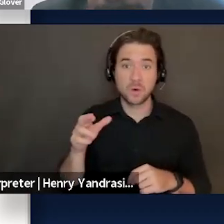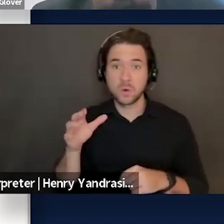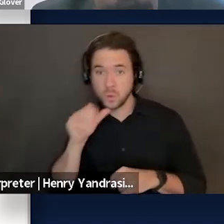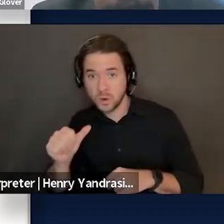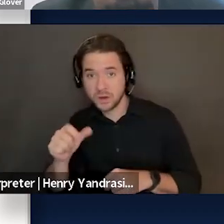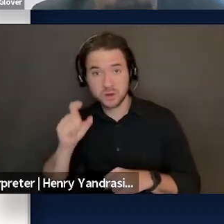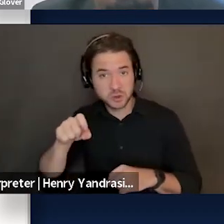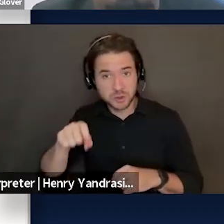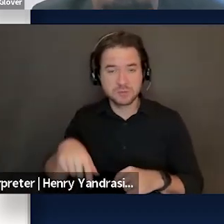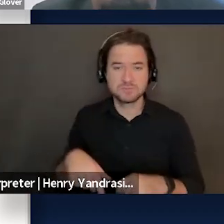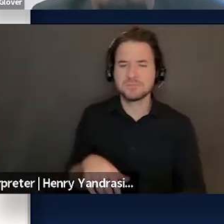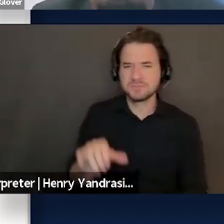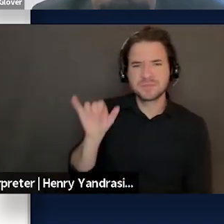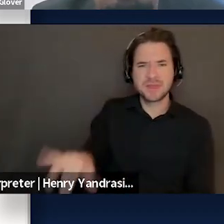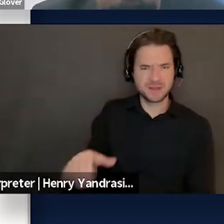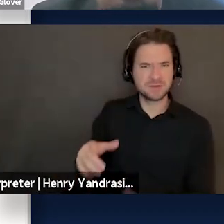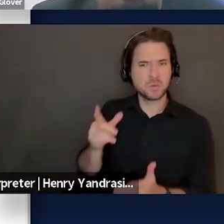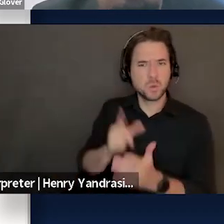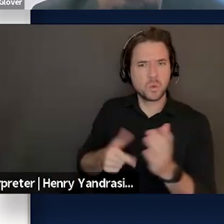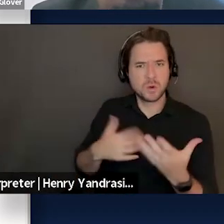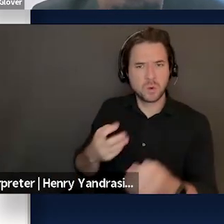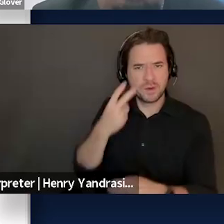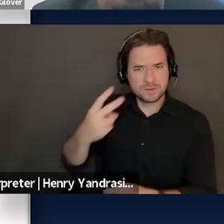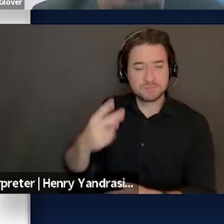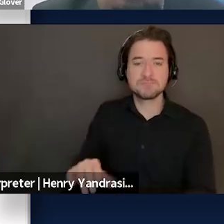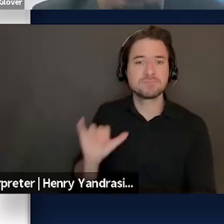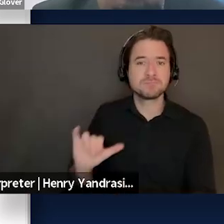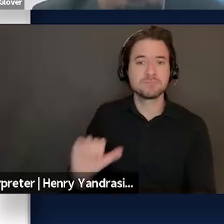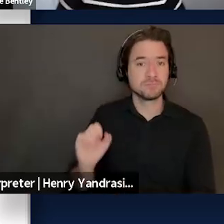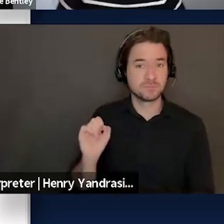That's what I kind of wanted to see. Okay.